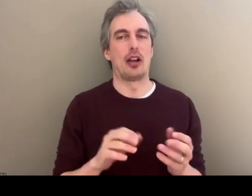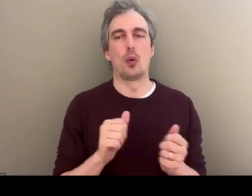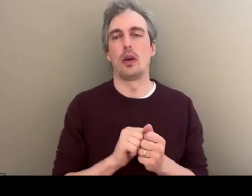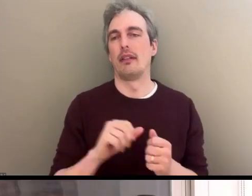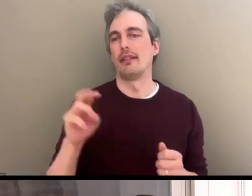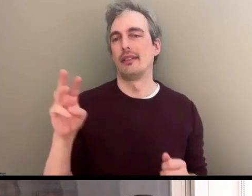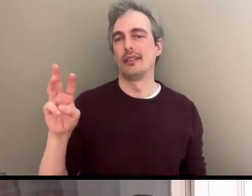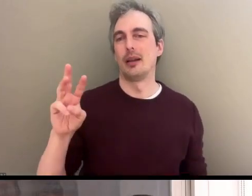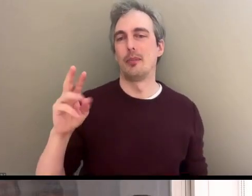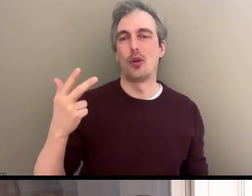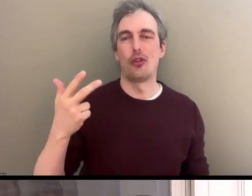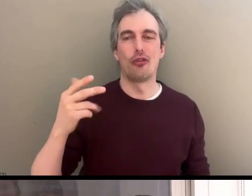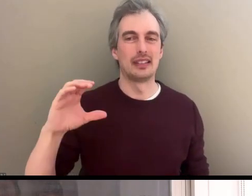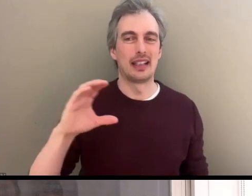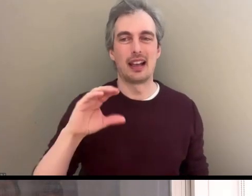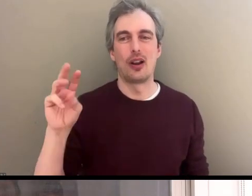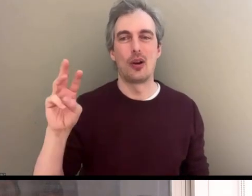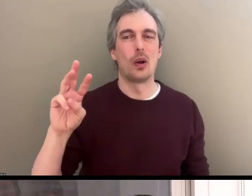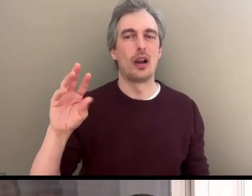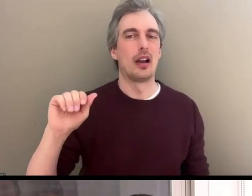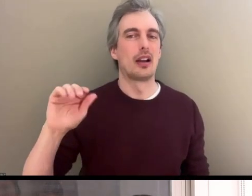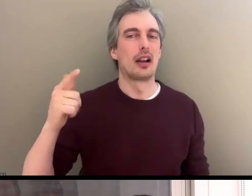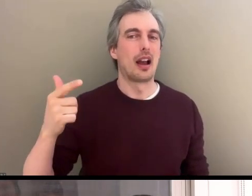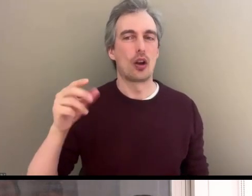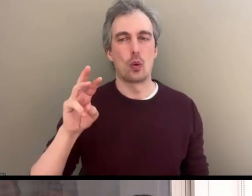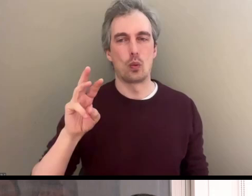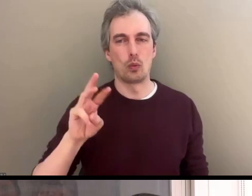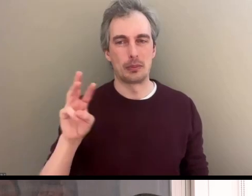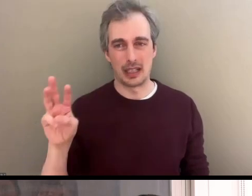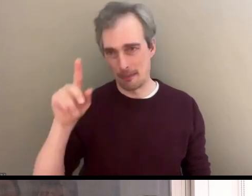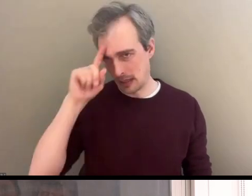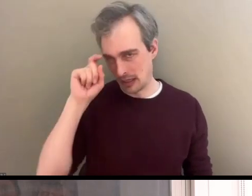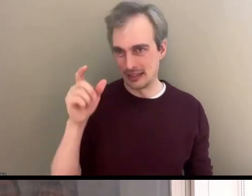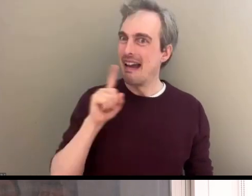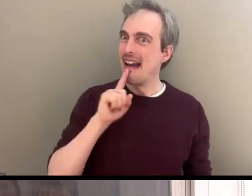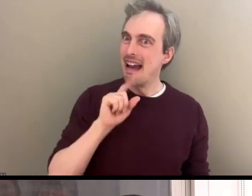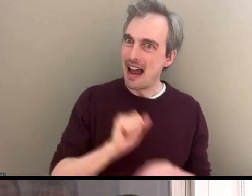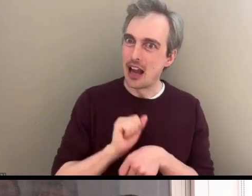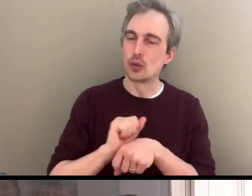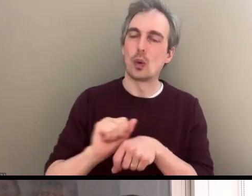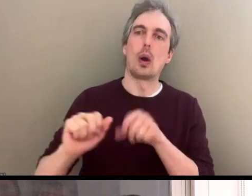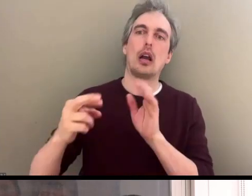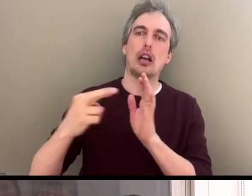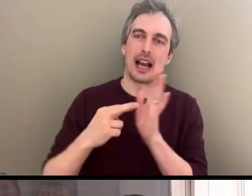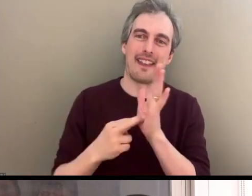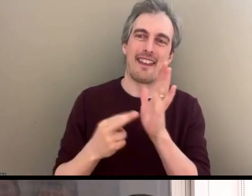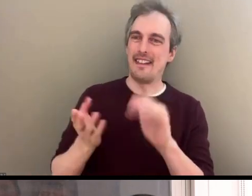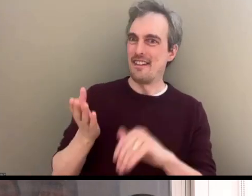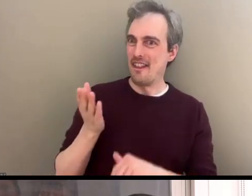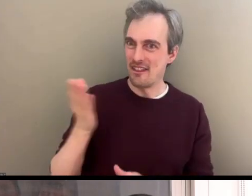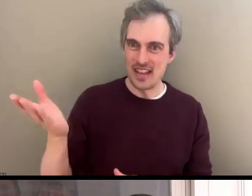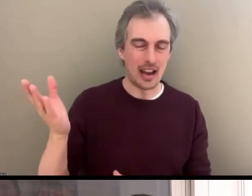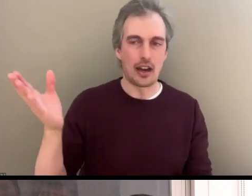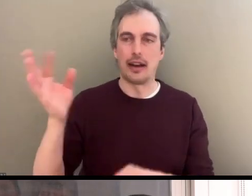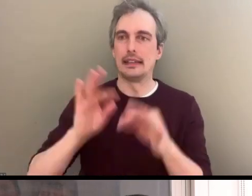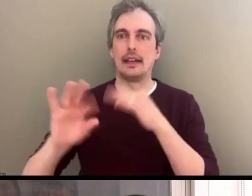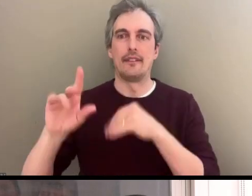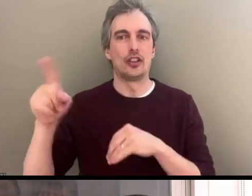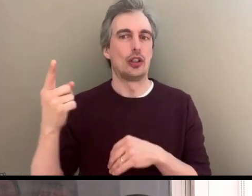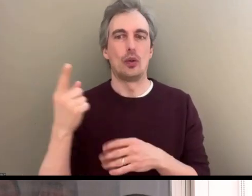the WCAG website, because that will give you the actual guidelines instead of what is spewed out on ChatGPT. Diane?